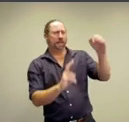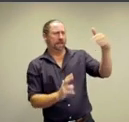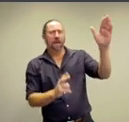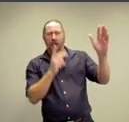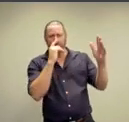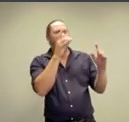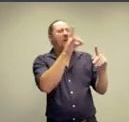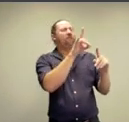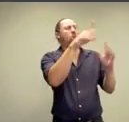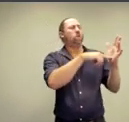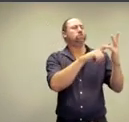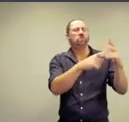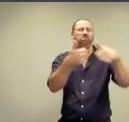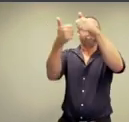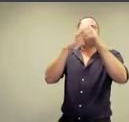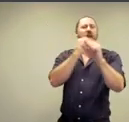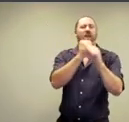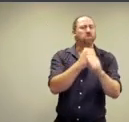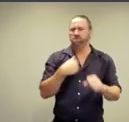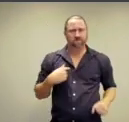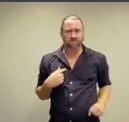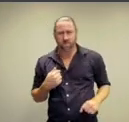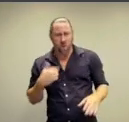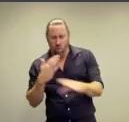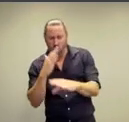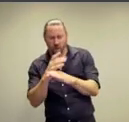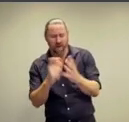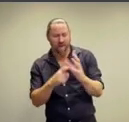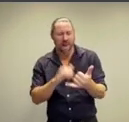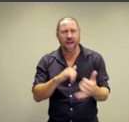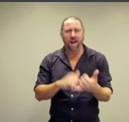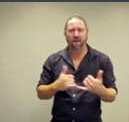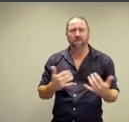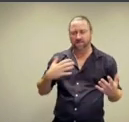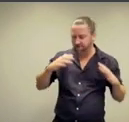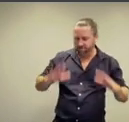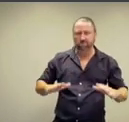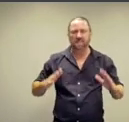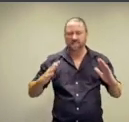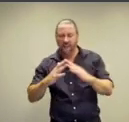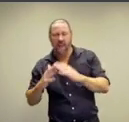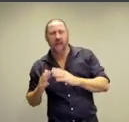because they could afford to reject authority, he is more urban more working class.